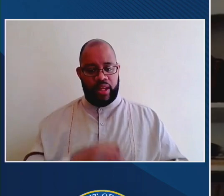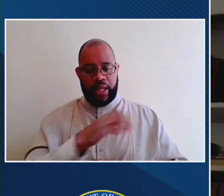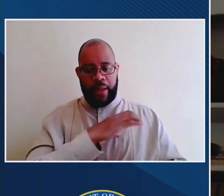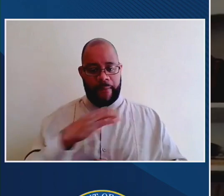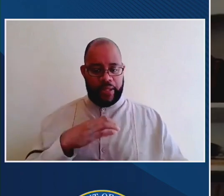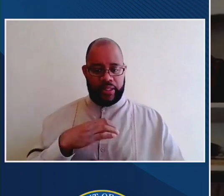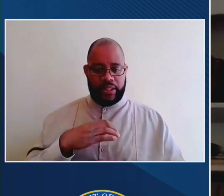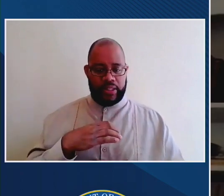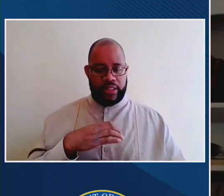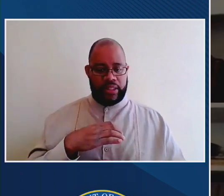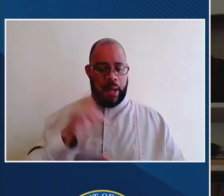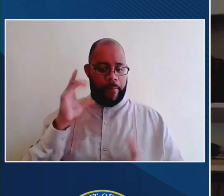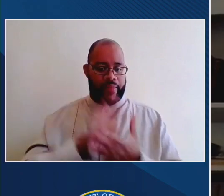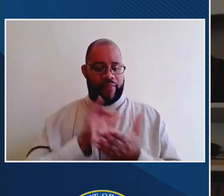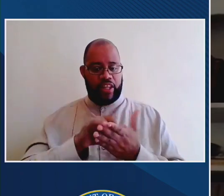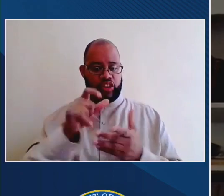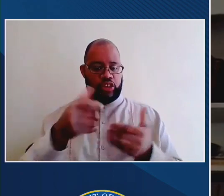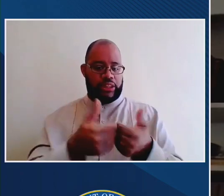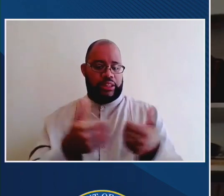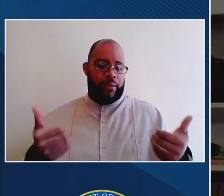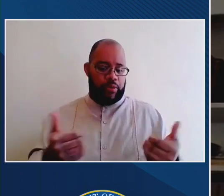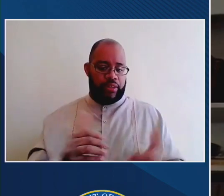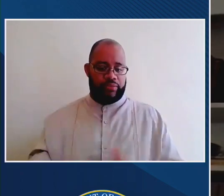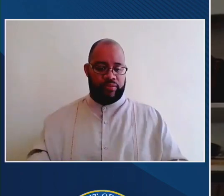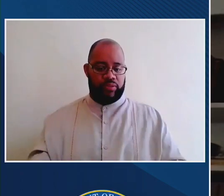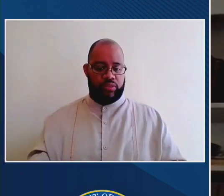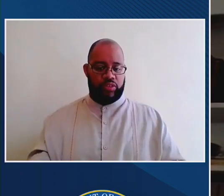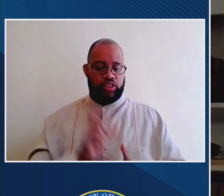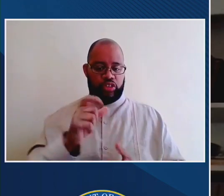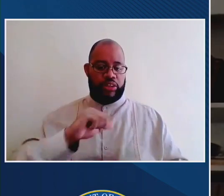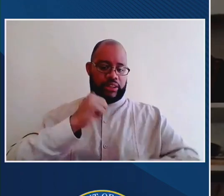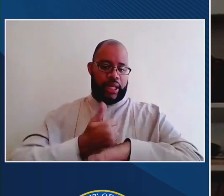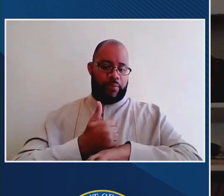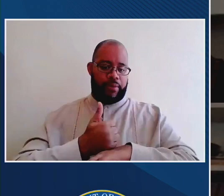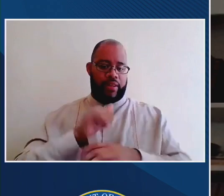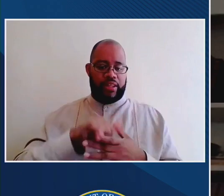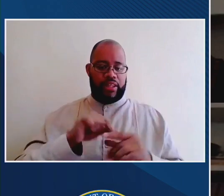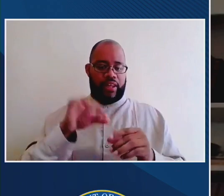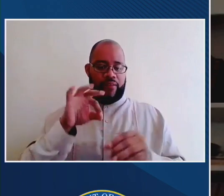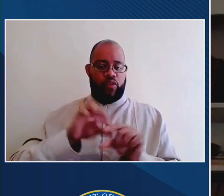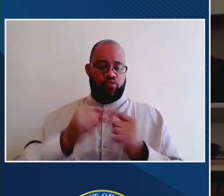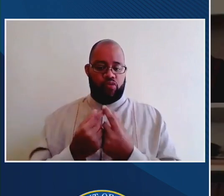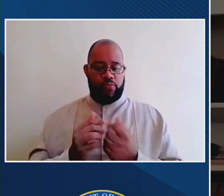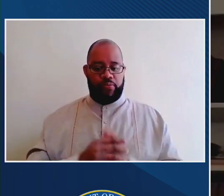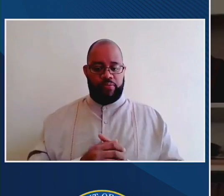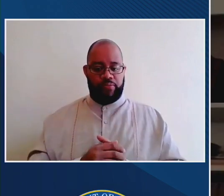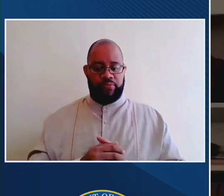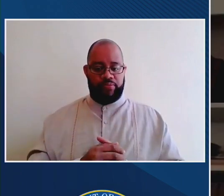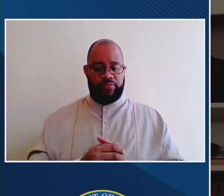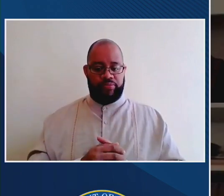that these should be separated out and that we should establish this constituency, and then we can move ahead with the other votes when we get to that